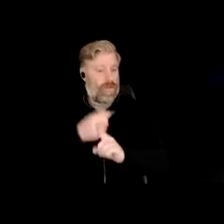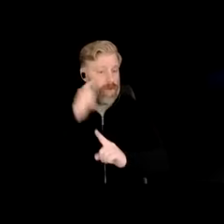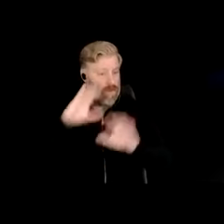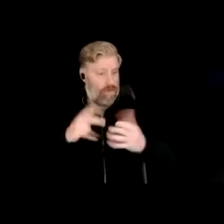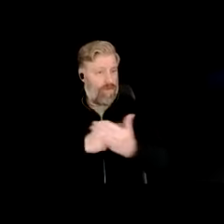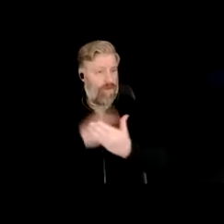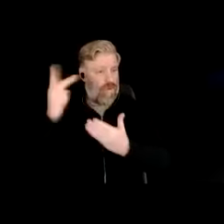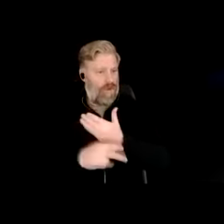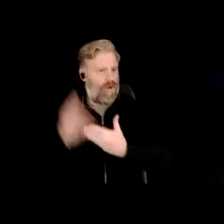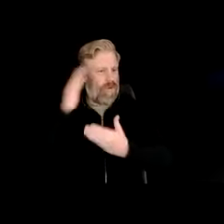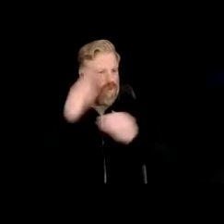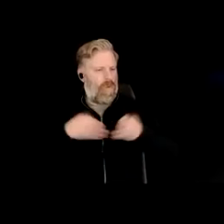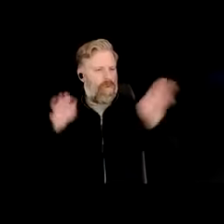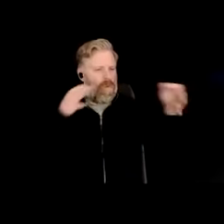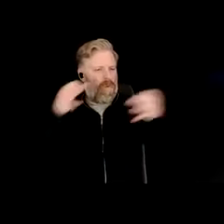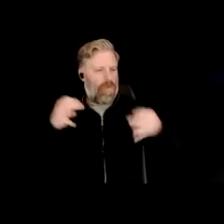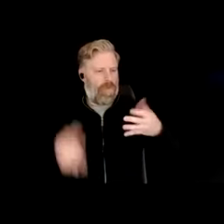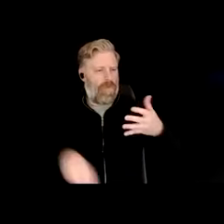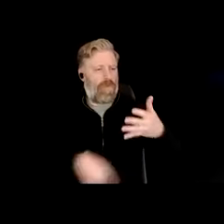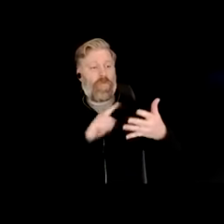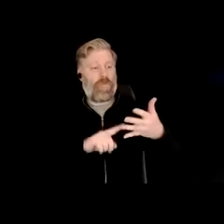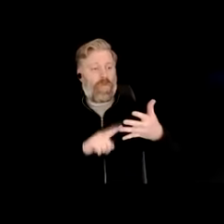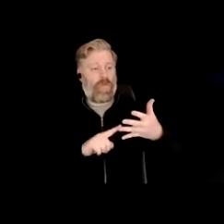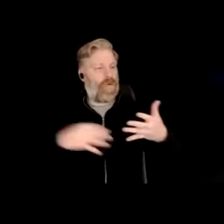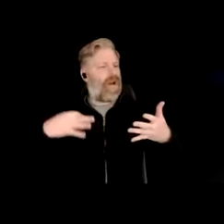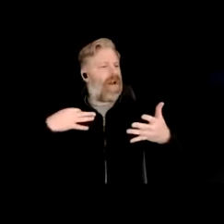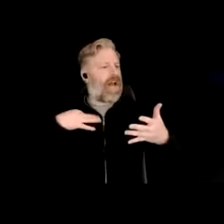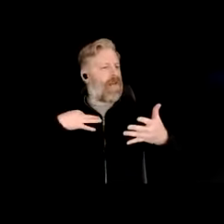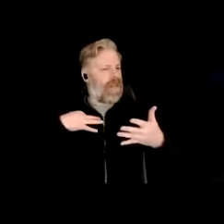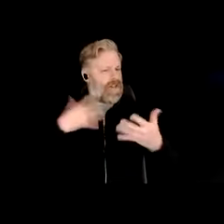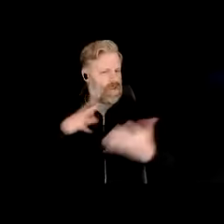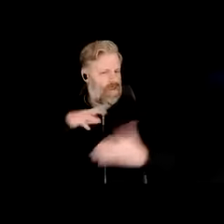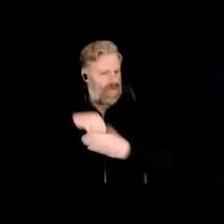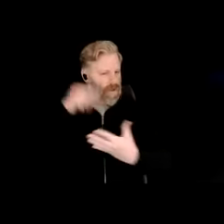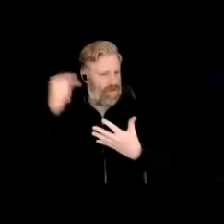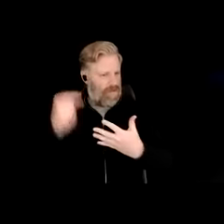a section on application content. Lastly, submitting applications and receiving awards.